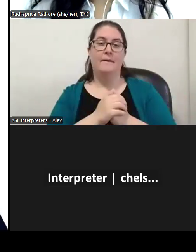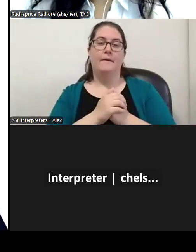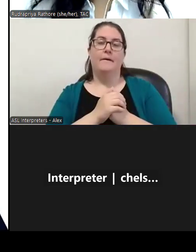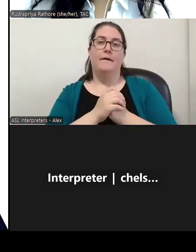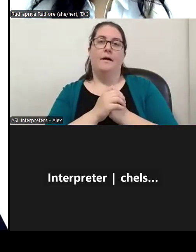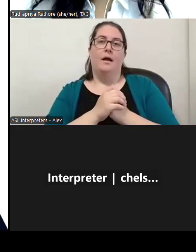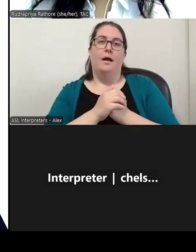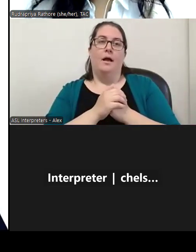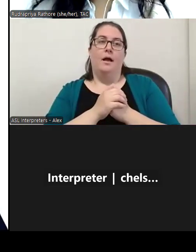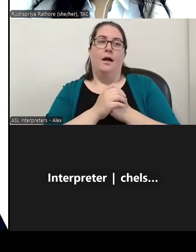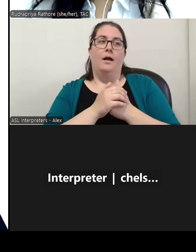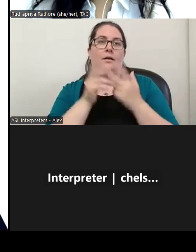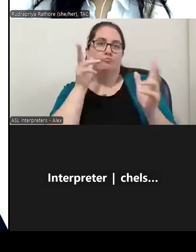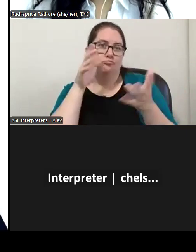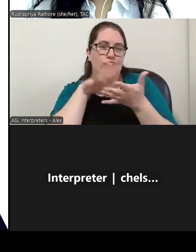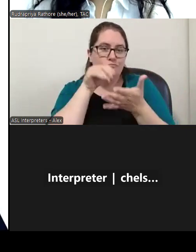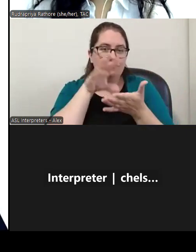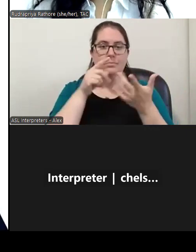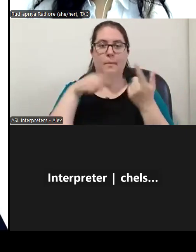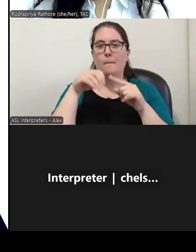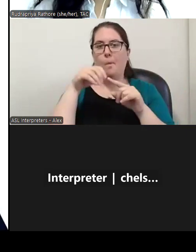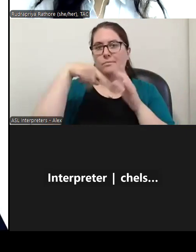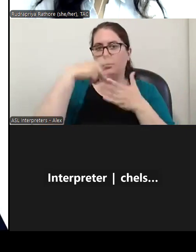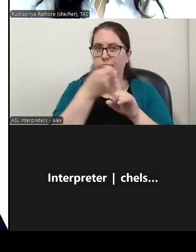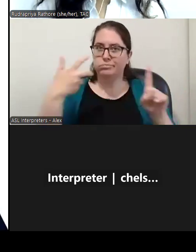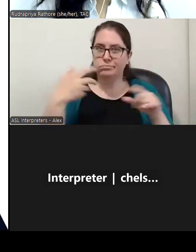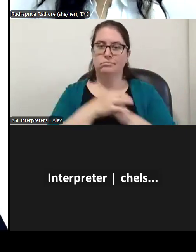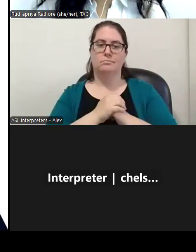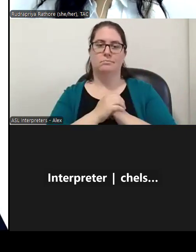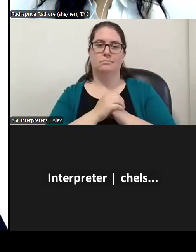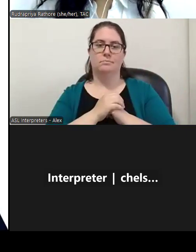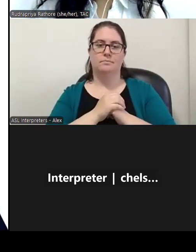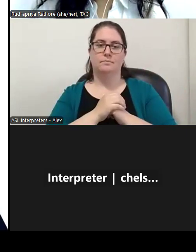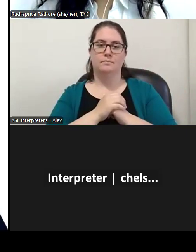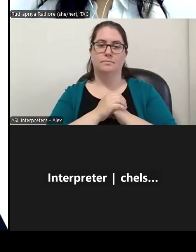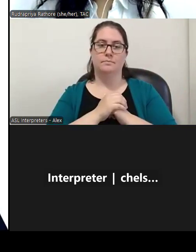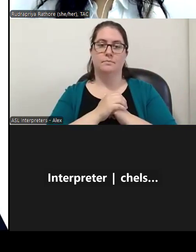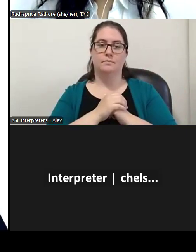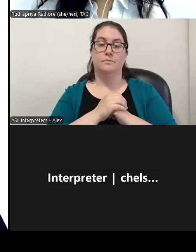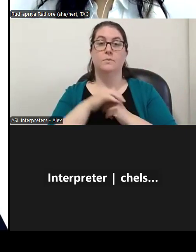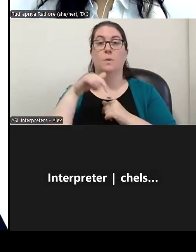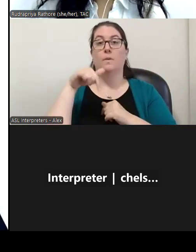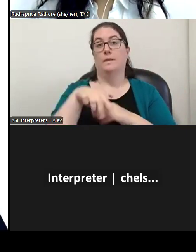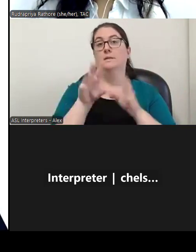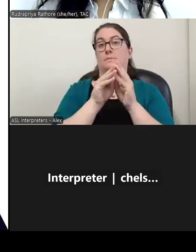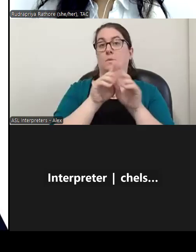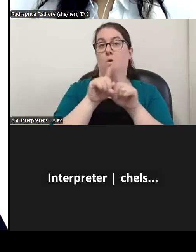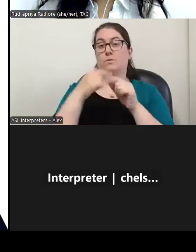learning a little bit more about this program joining me in this session is Joyce To grants